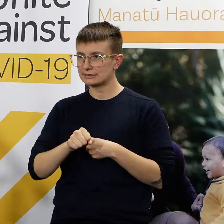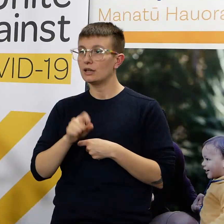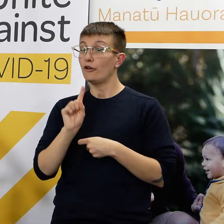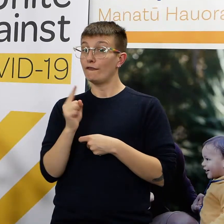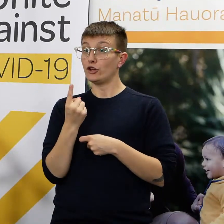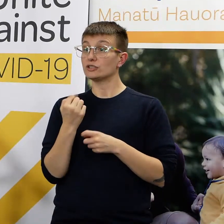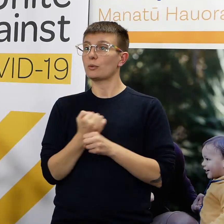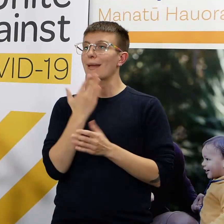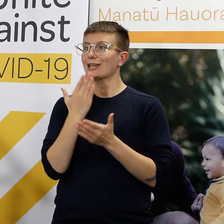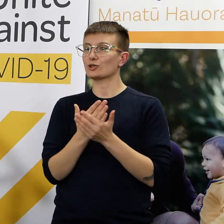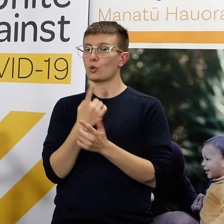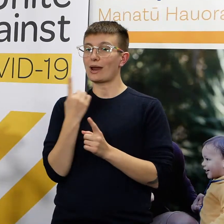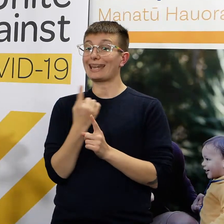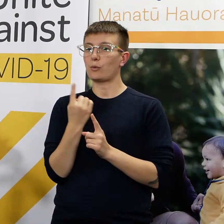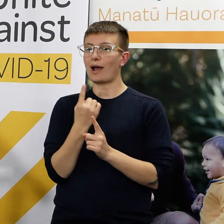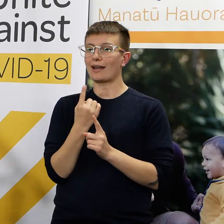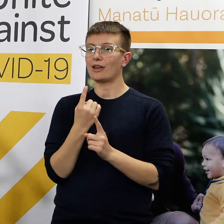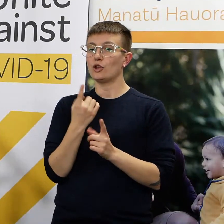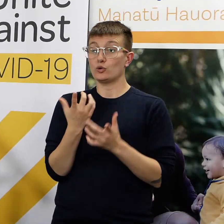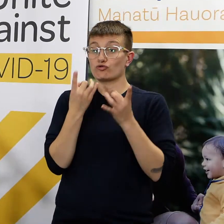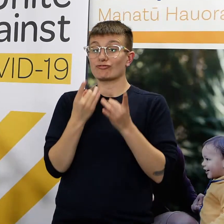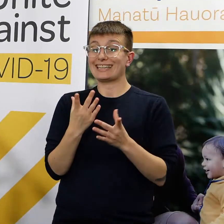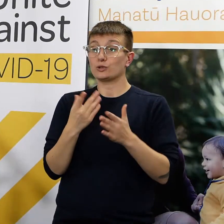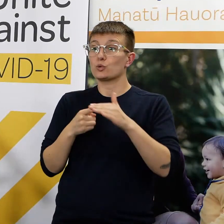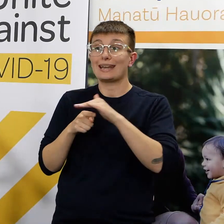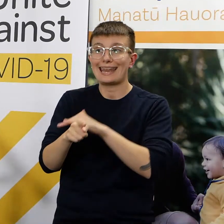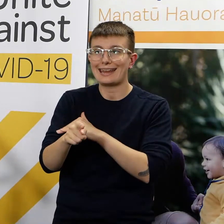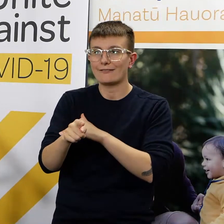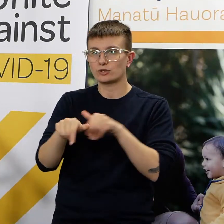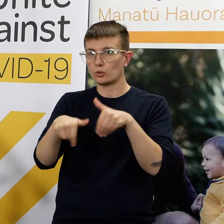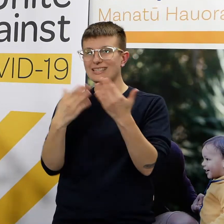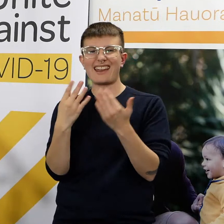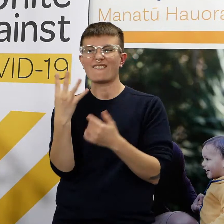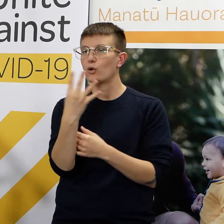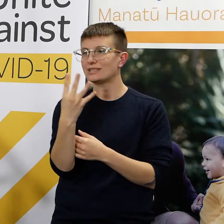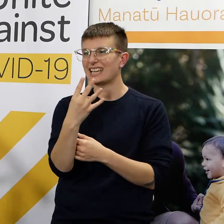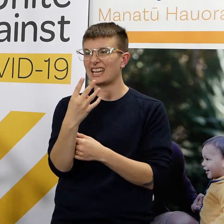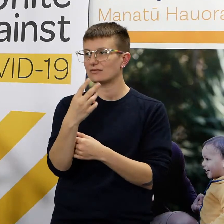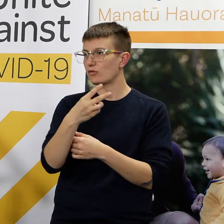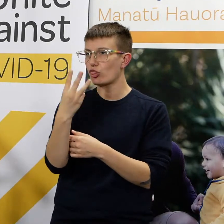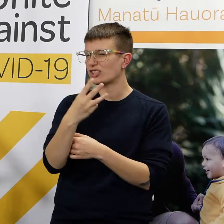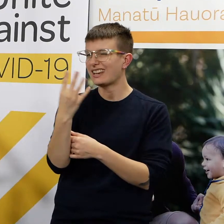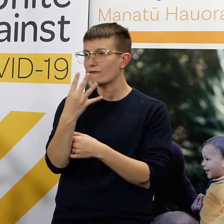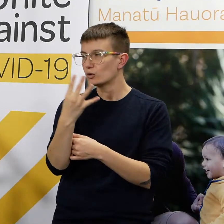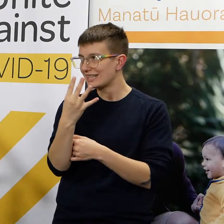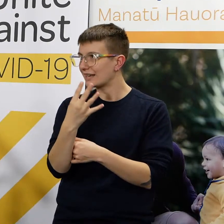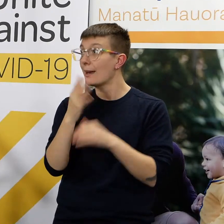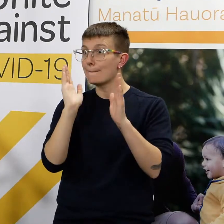and now the day three testing for others. So that everyone will receive a test at day three and at day 12.